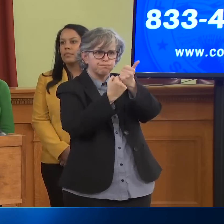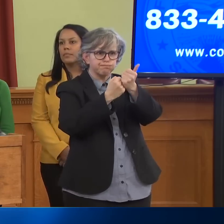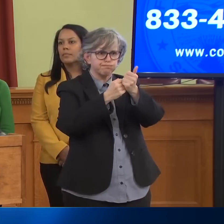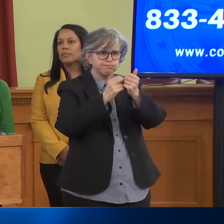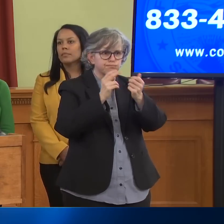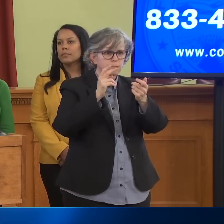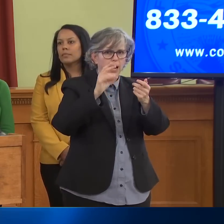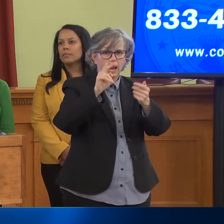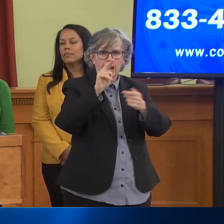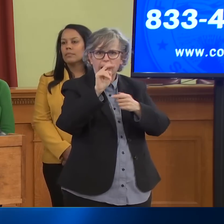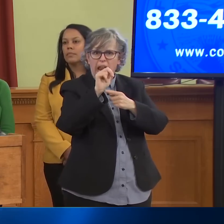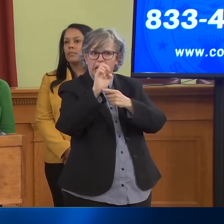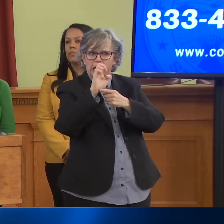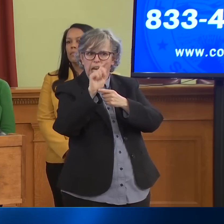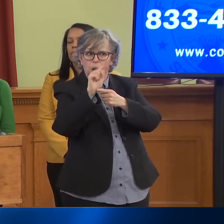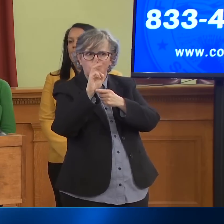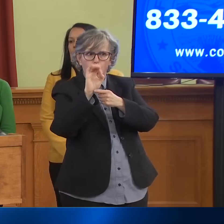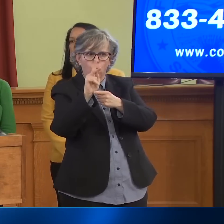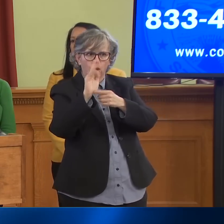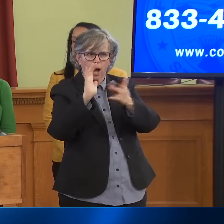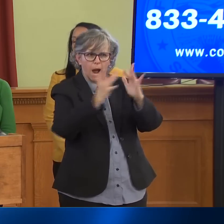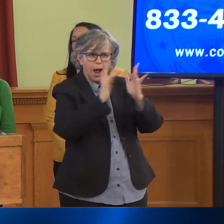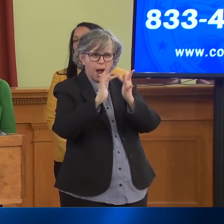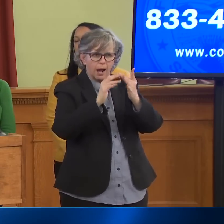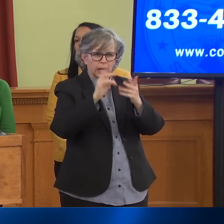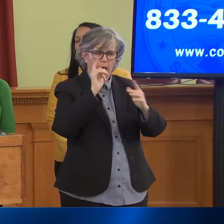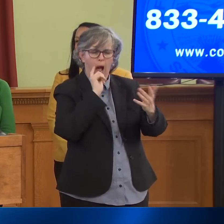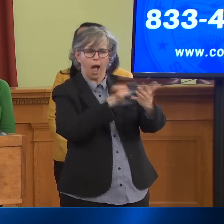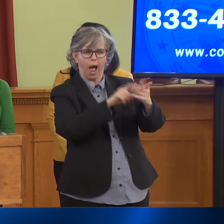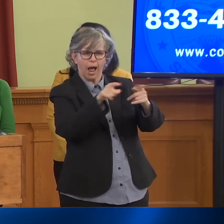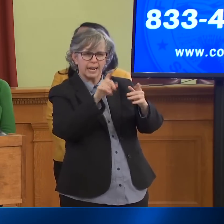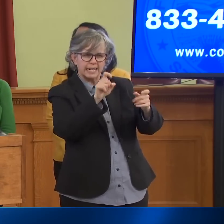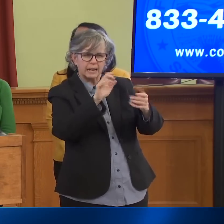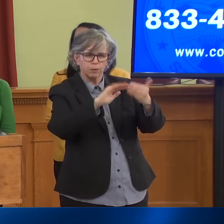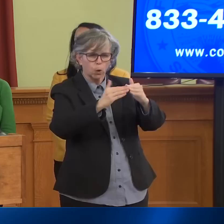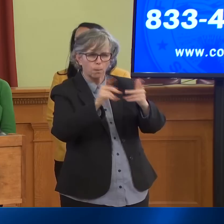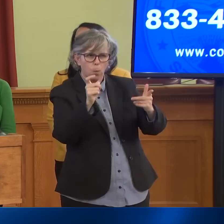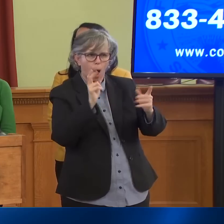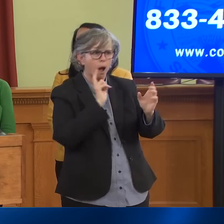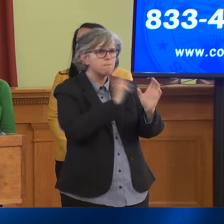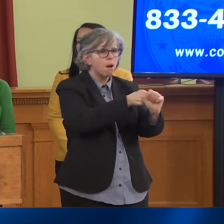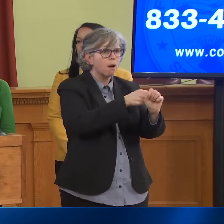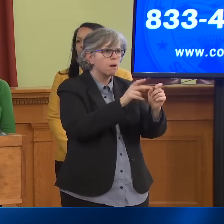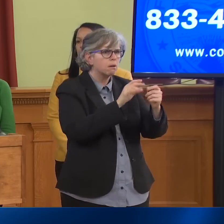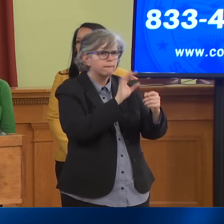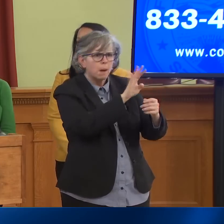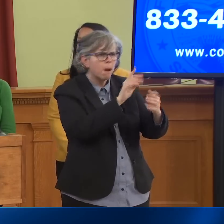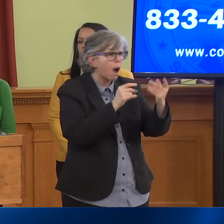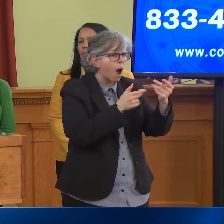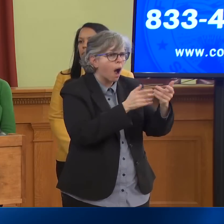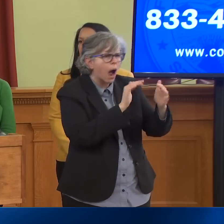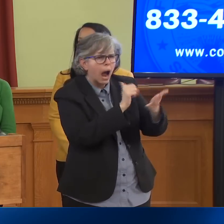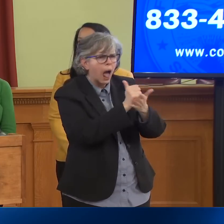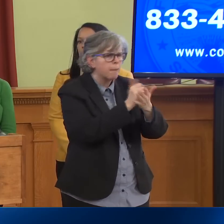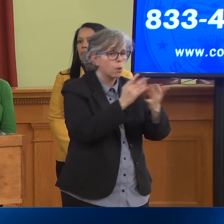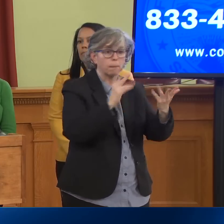HELP, DO SO. ONE OF THE THINGS WE HAVE TO SOCIAL MEDIA AND THE OTHER CONTEXT WE CAN MAKE IS THAT WE CAN BECOME A CARE NETWORK FOR